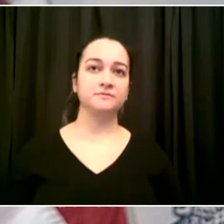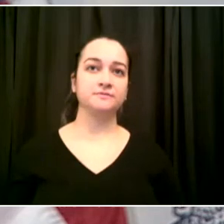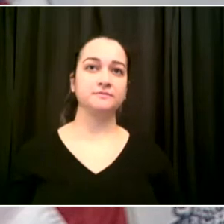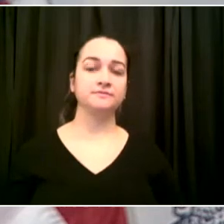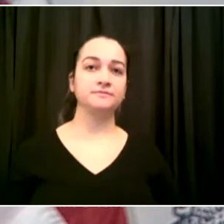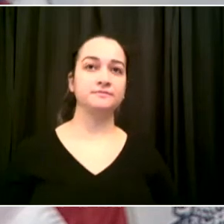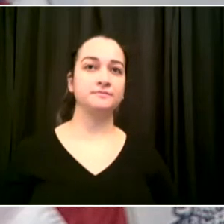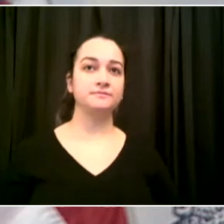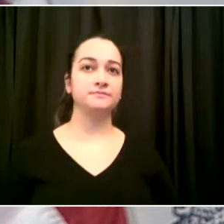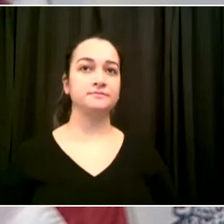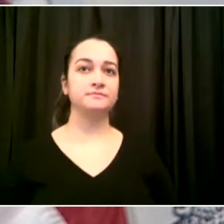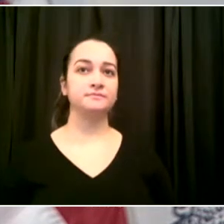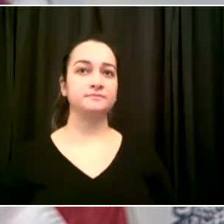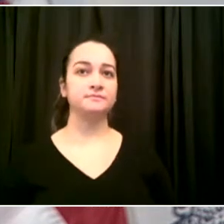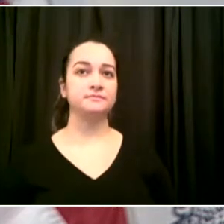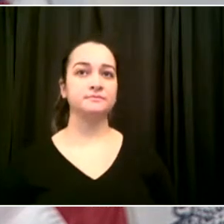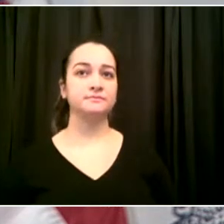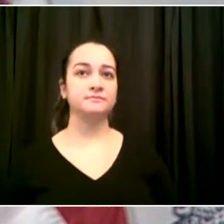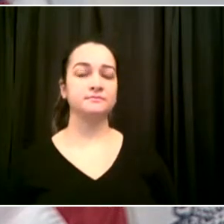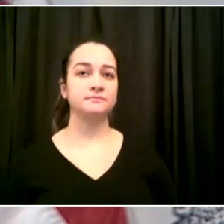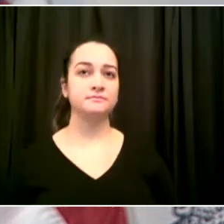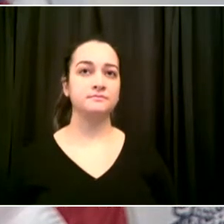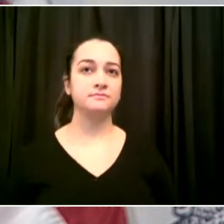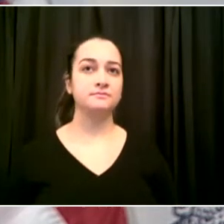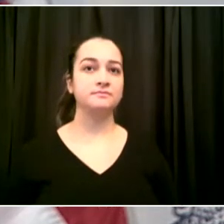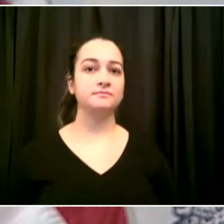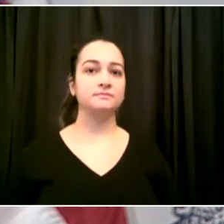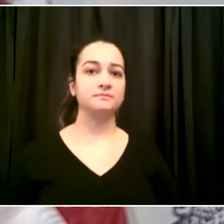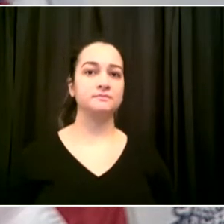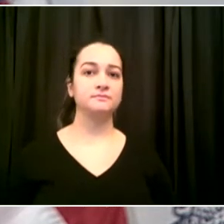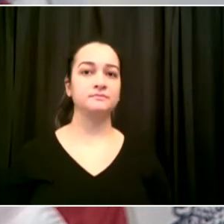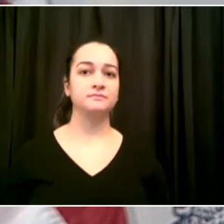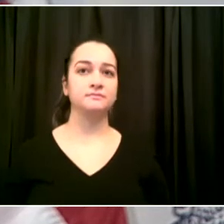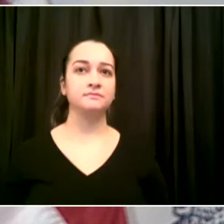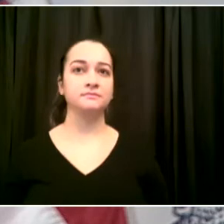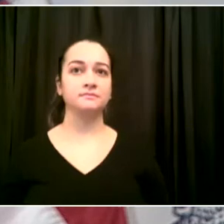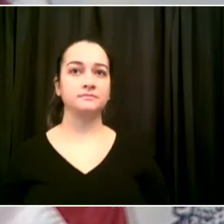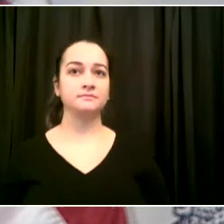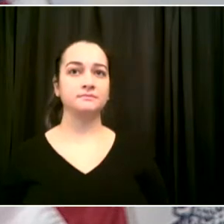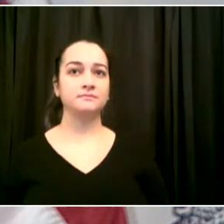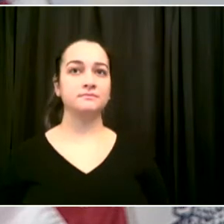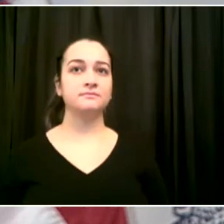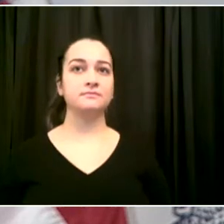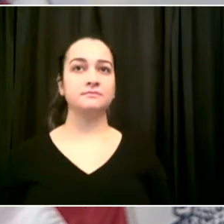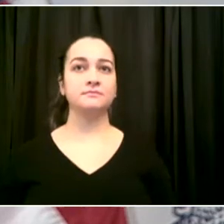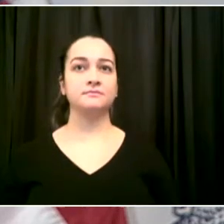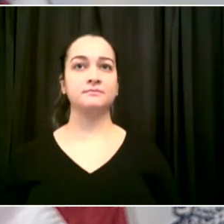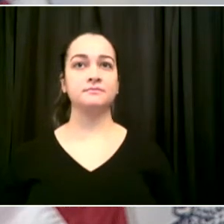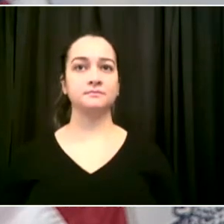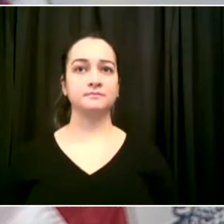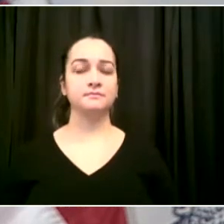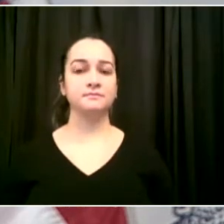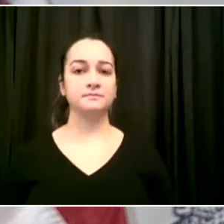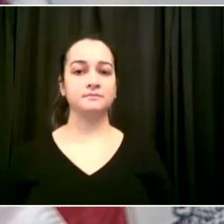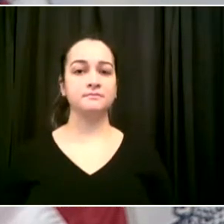GIVING THE GROWING CRITICISM AND PROBLEMS FACING HTE GOVERRORN DO YOU THINK IT'S